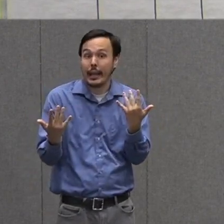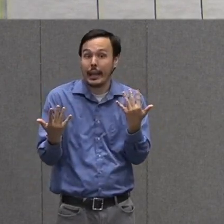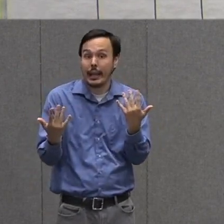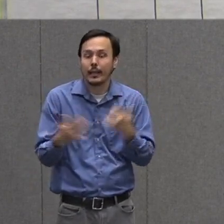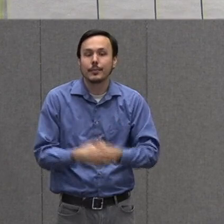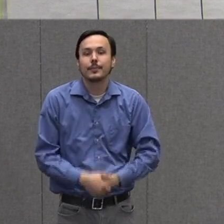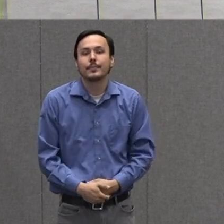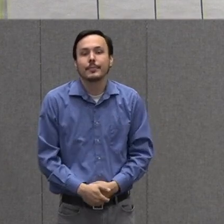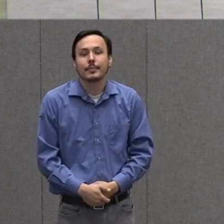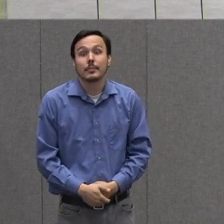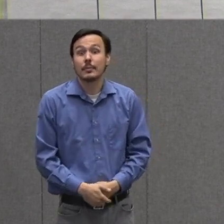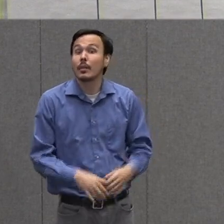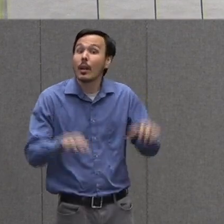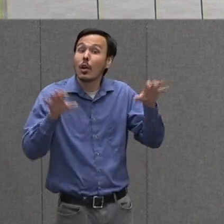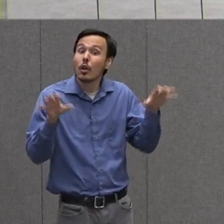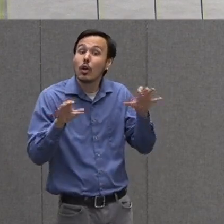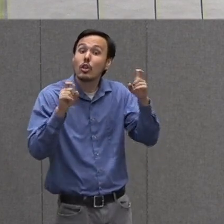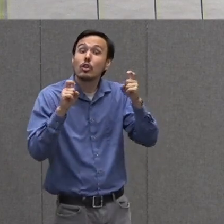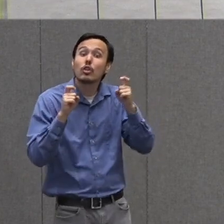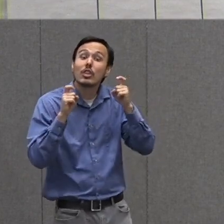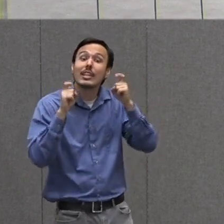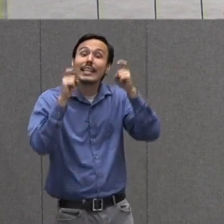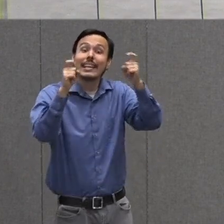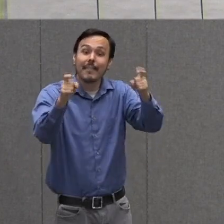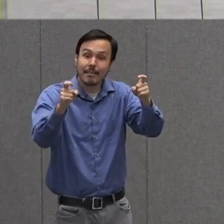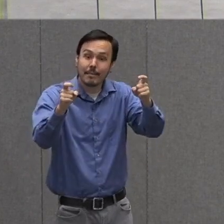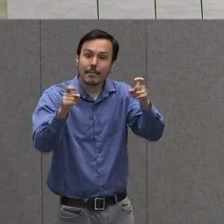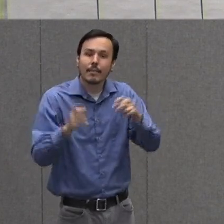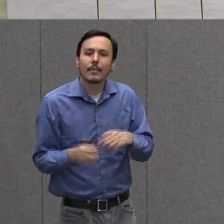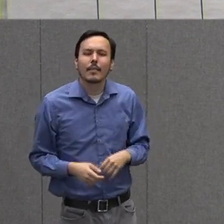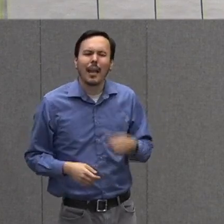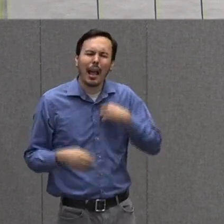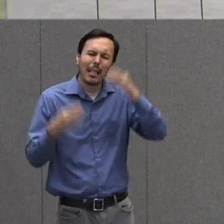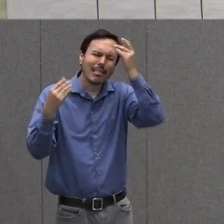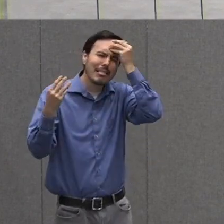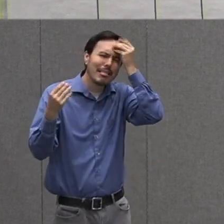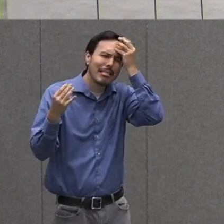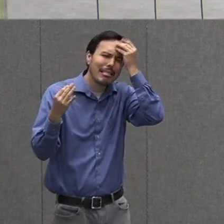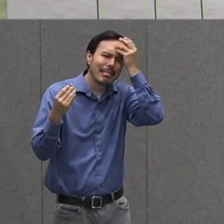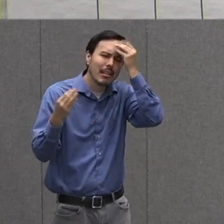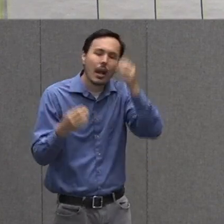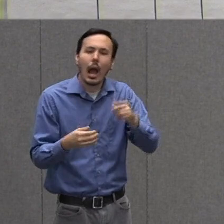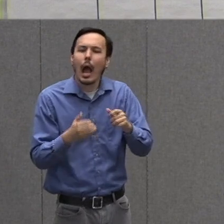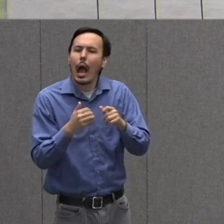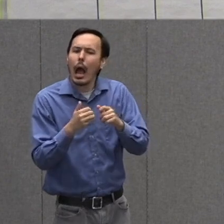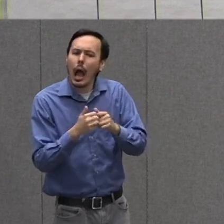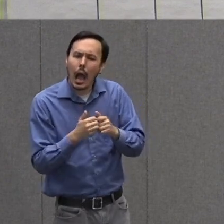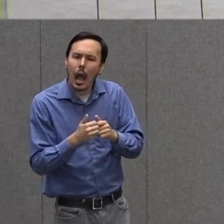When they contribute, they give and they think carefully about what they are giving.